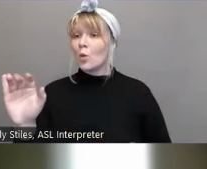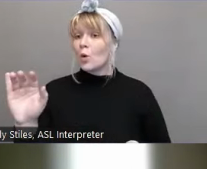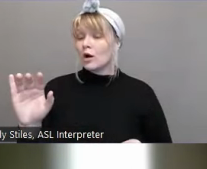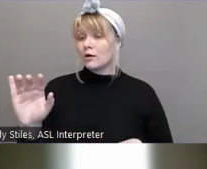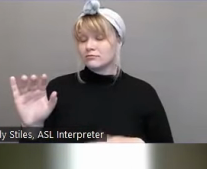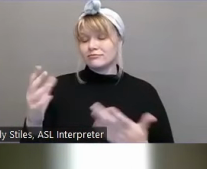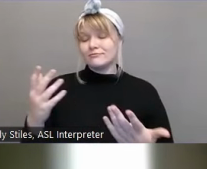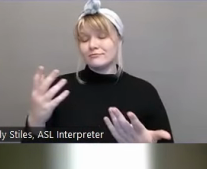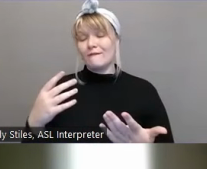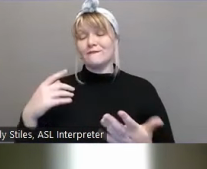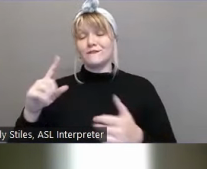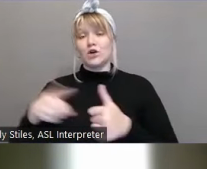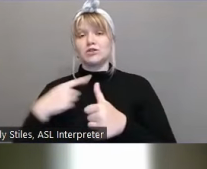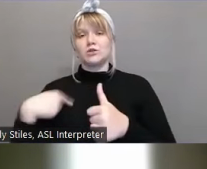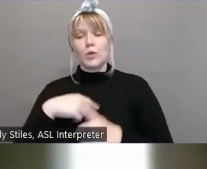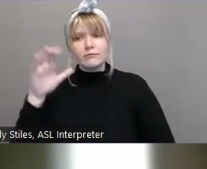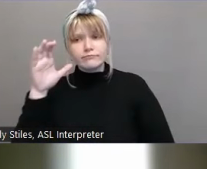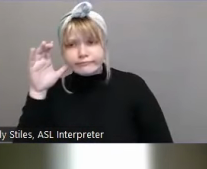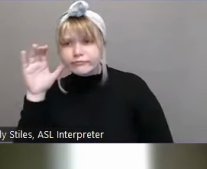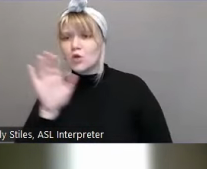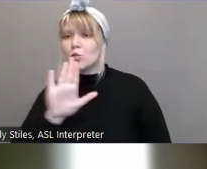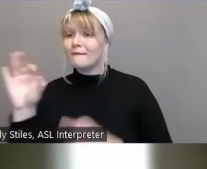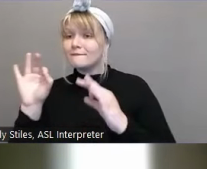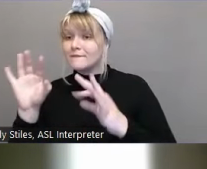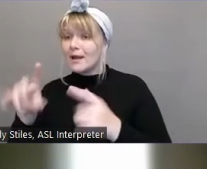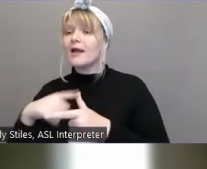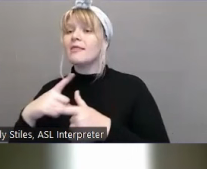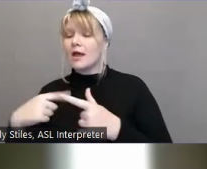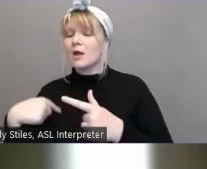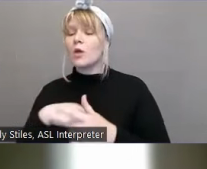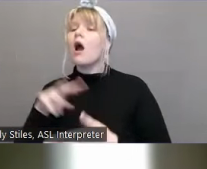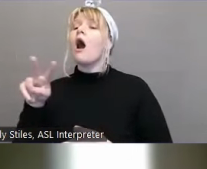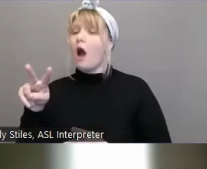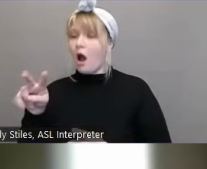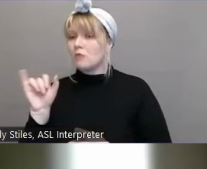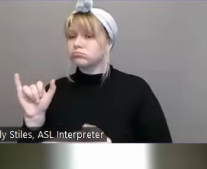So, people that we partner with such as Department of Health, we work for them for Money Follows